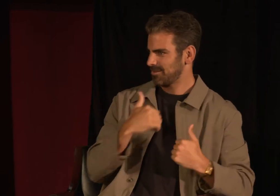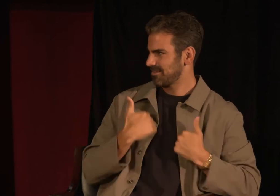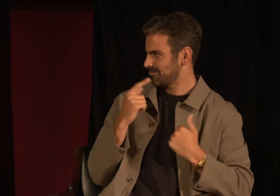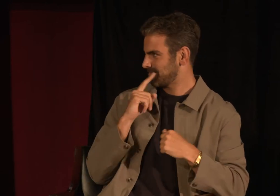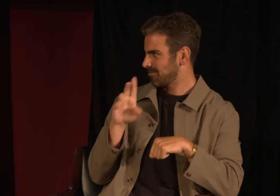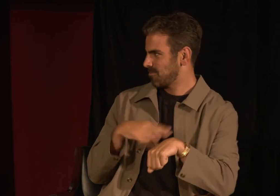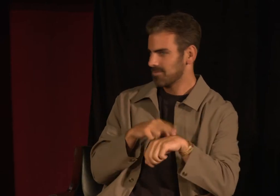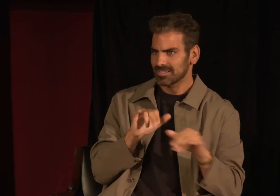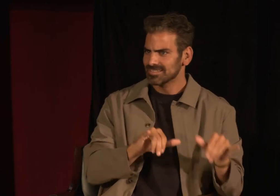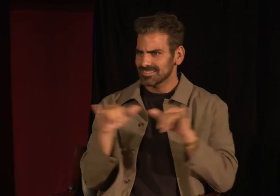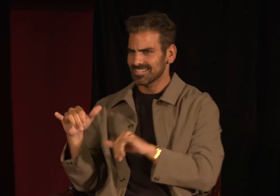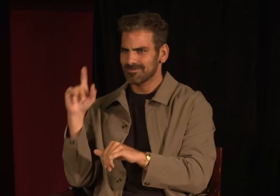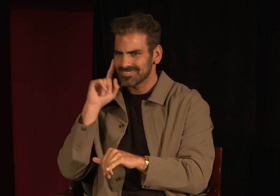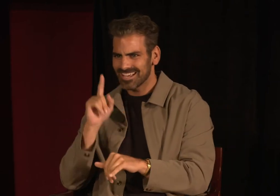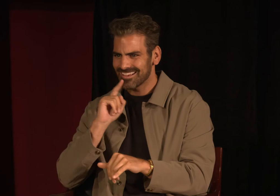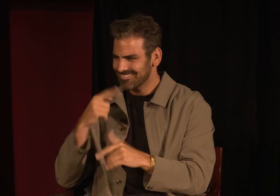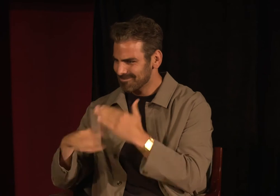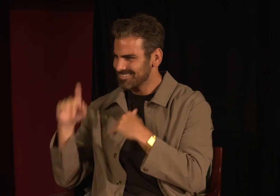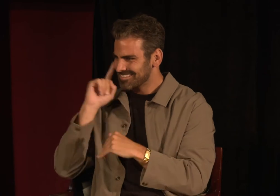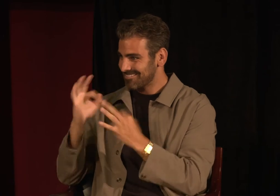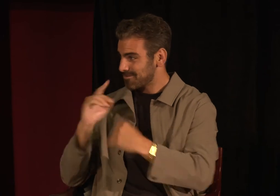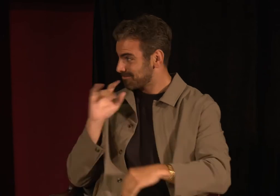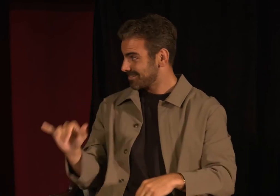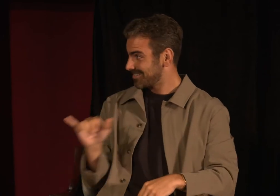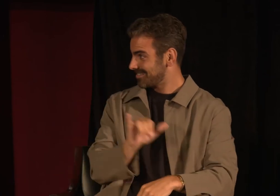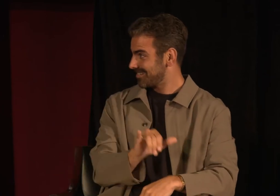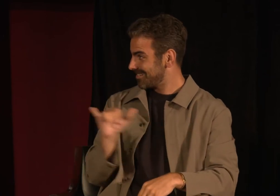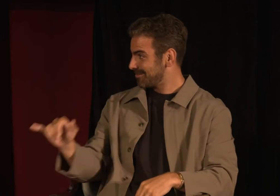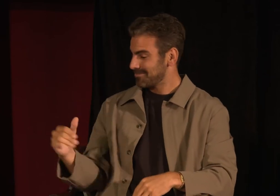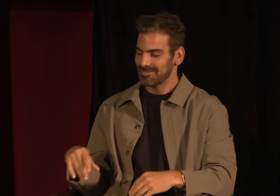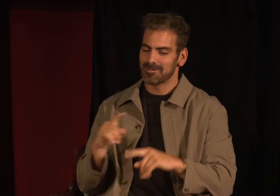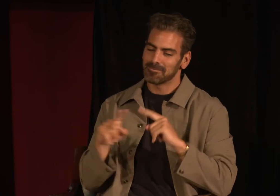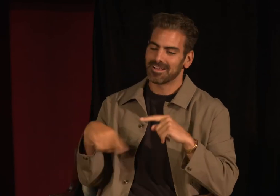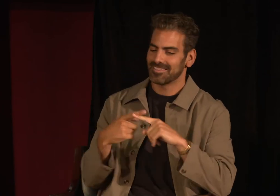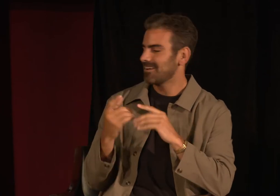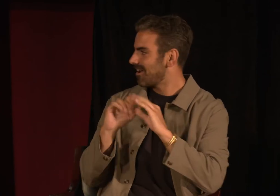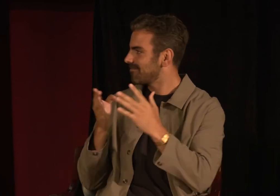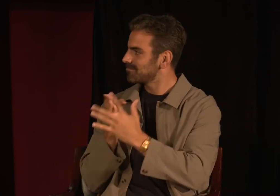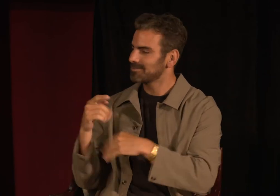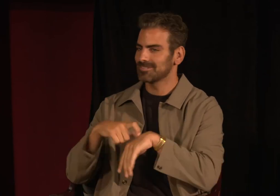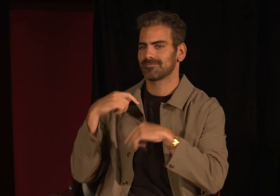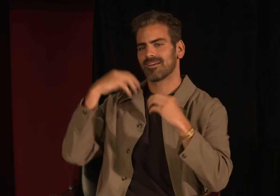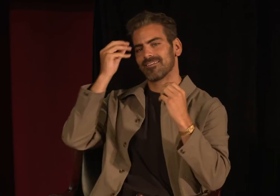So many Deaf kids who come from hearing families live a very different life. And for me, we just didn't have too many parallels